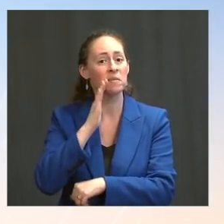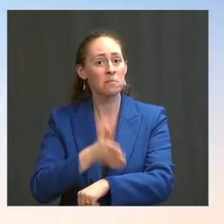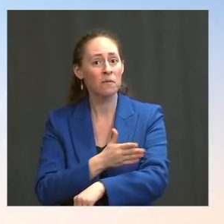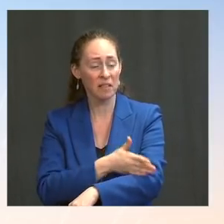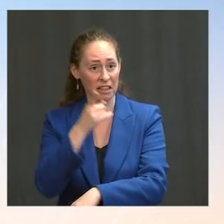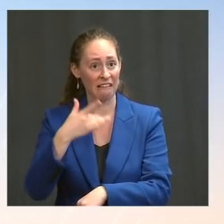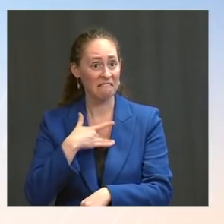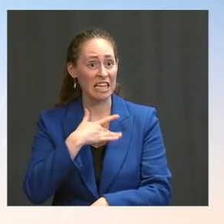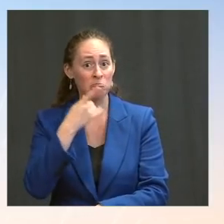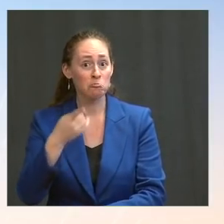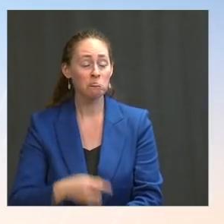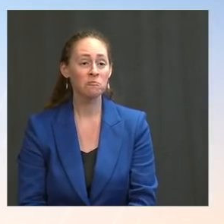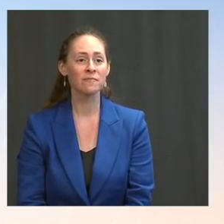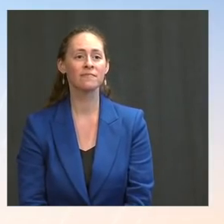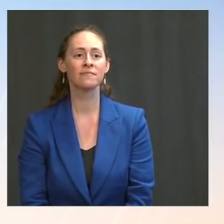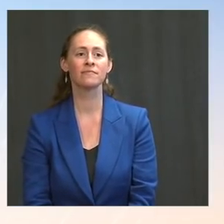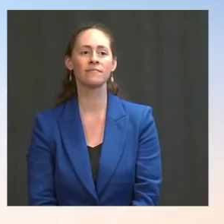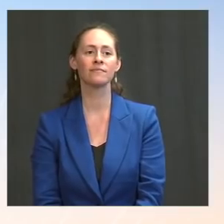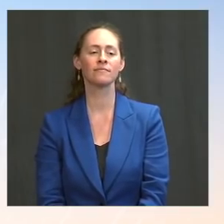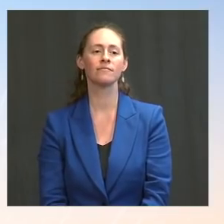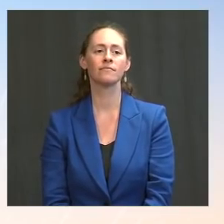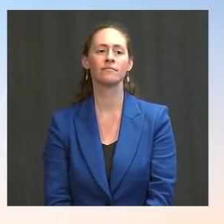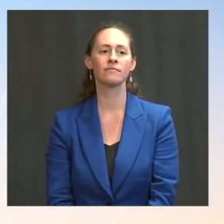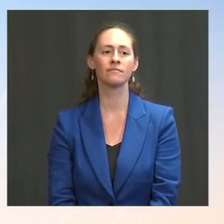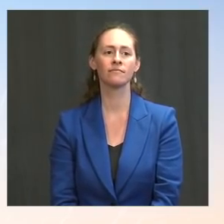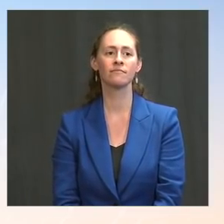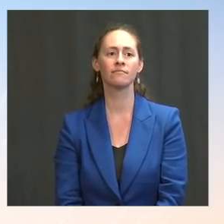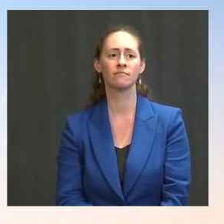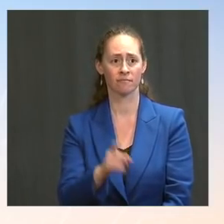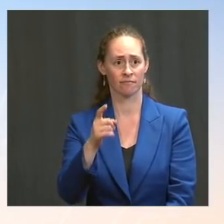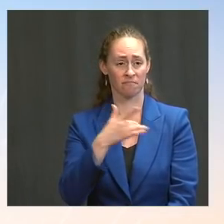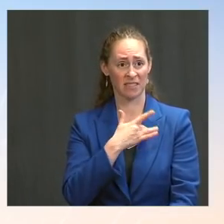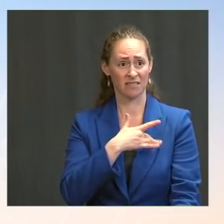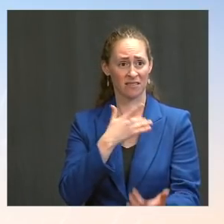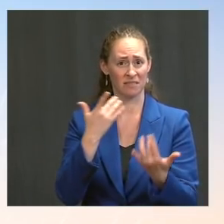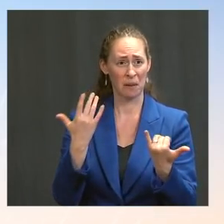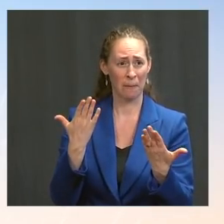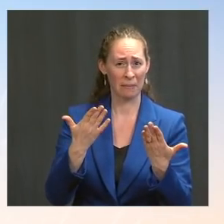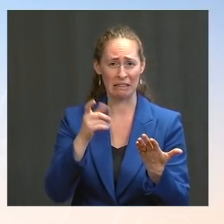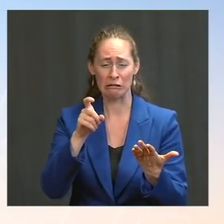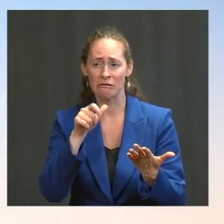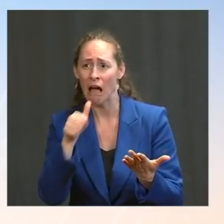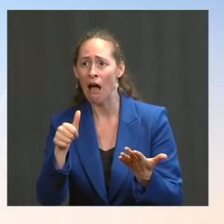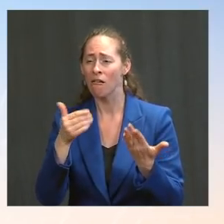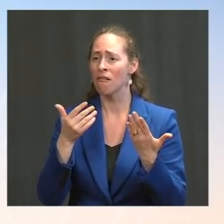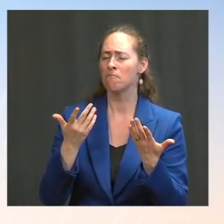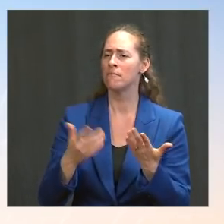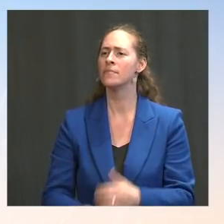are a lot of economic data points working in your favor, that this one that Americans really do feel day in,